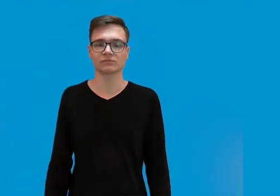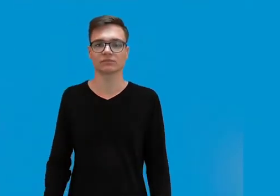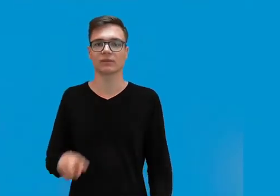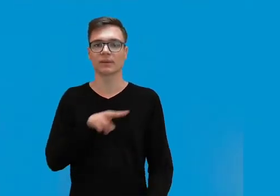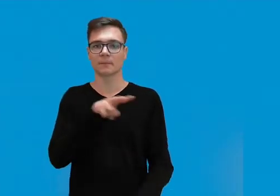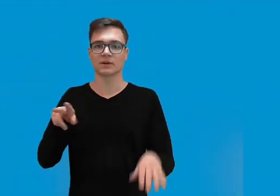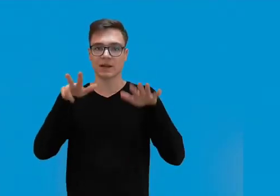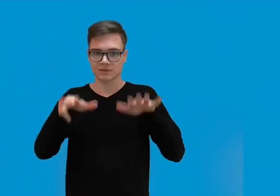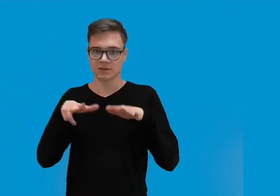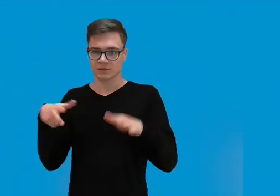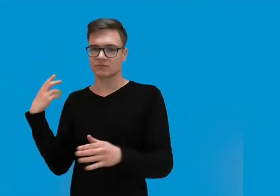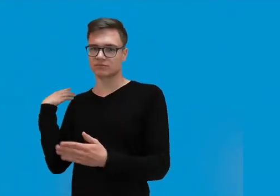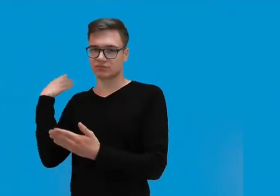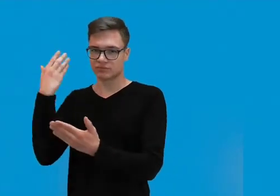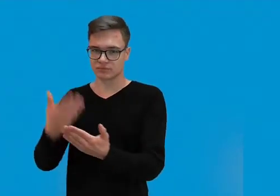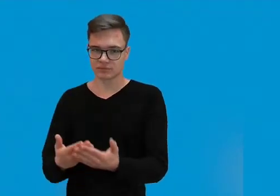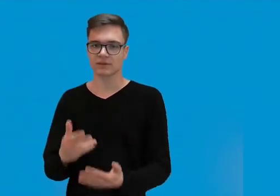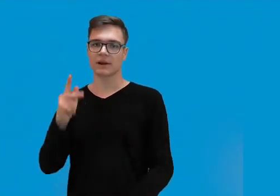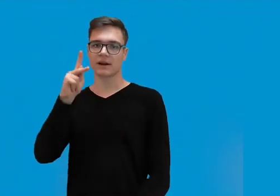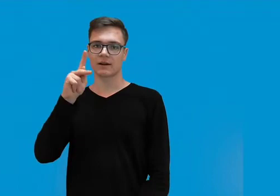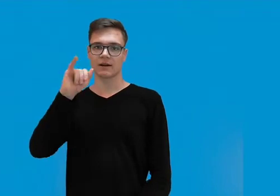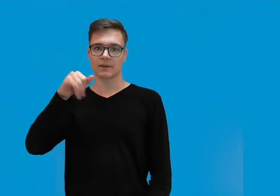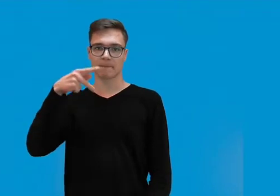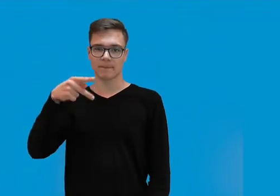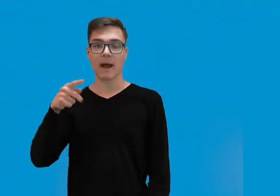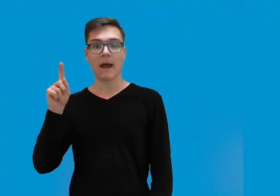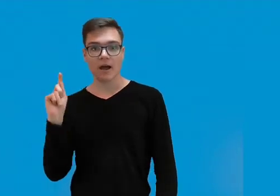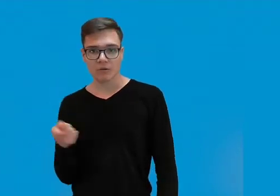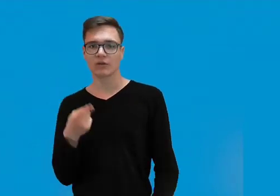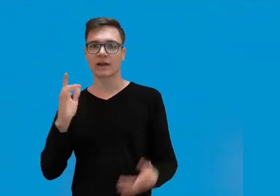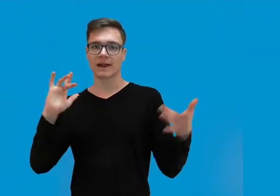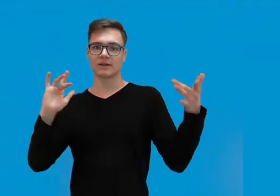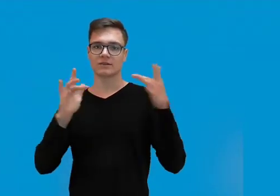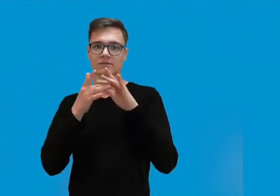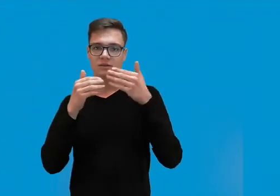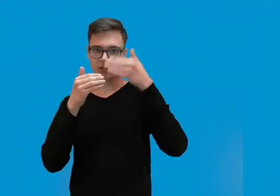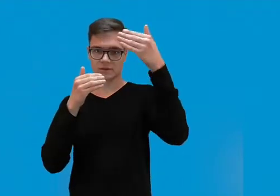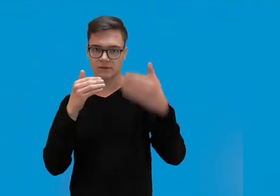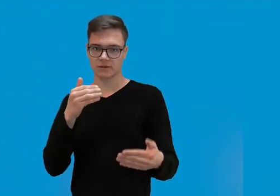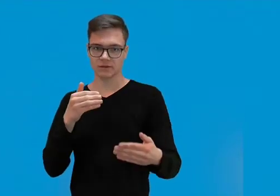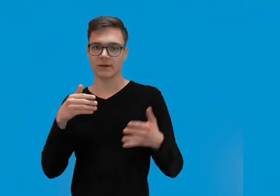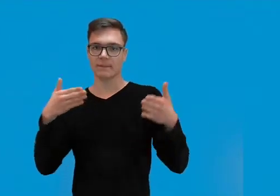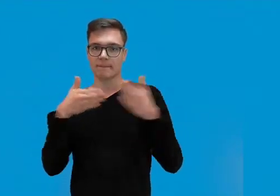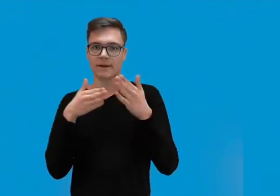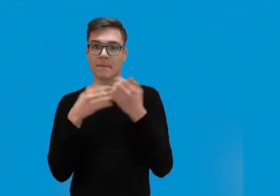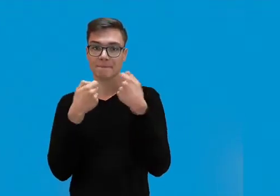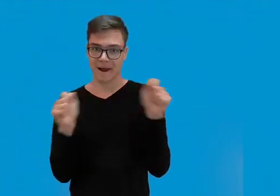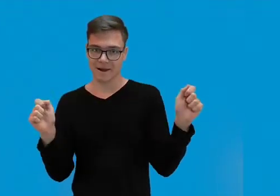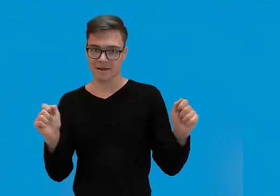Since 2018, the KJP has also been working on the accessibility of its website